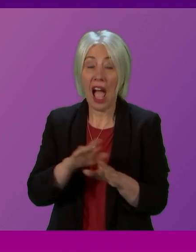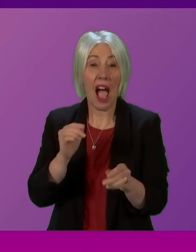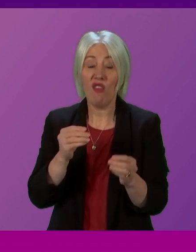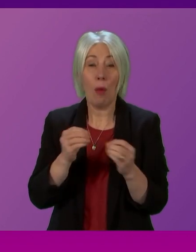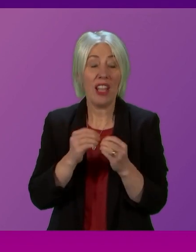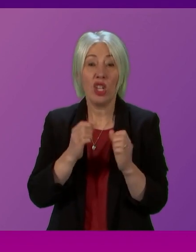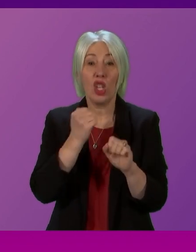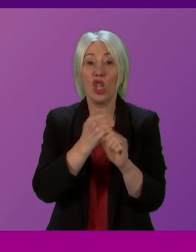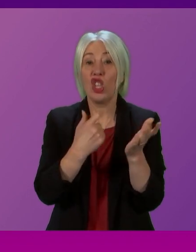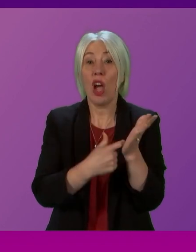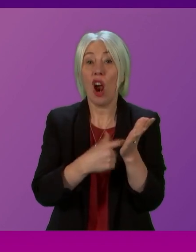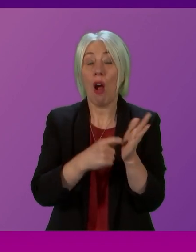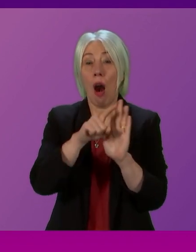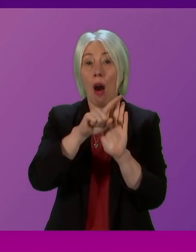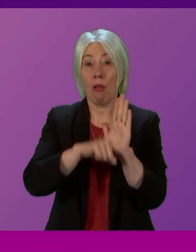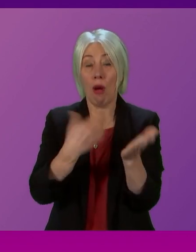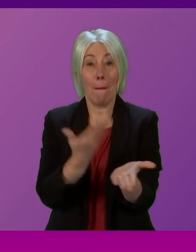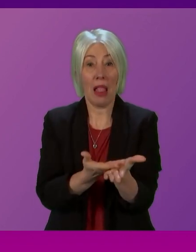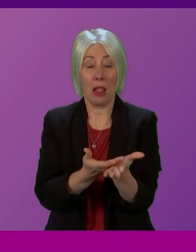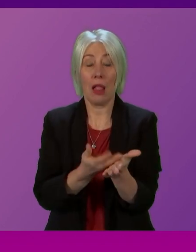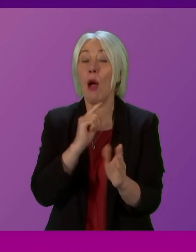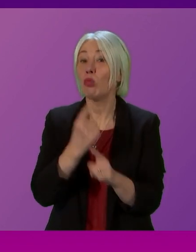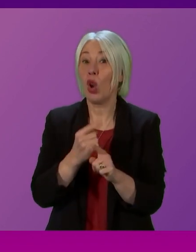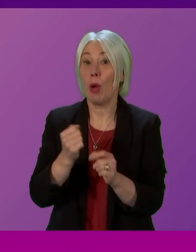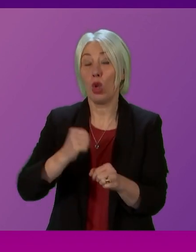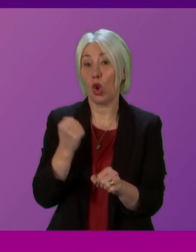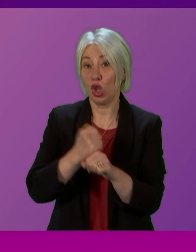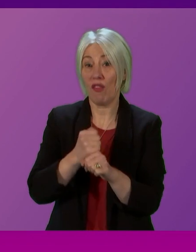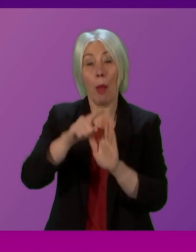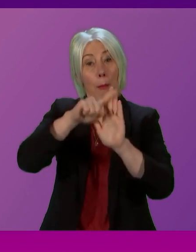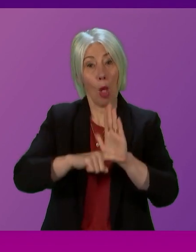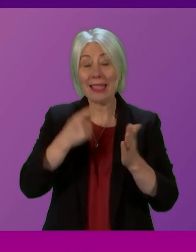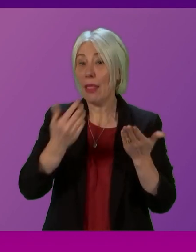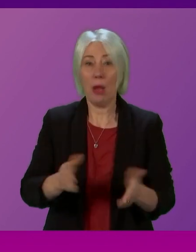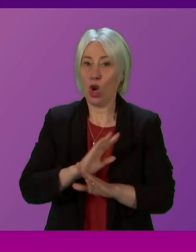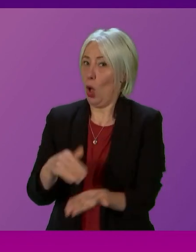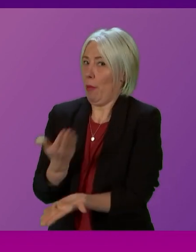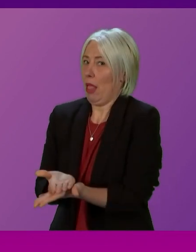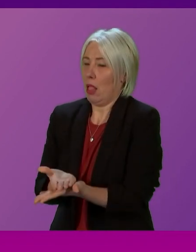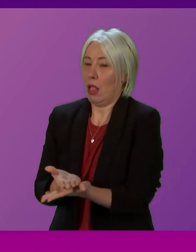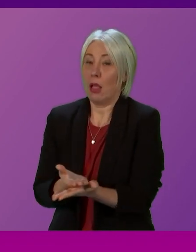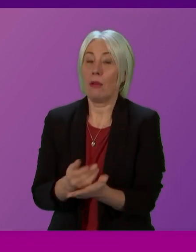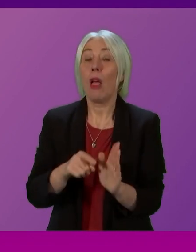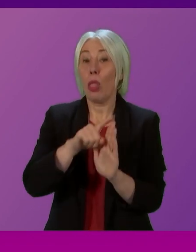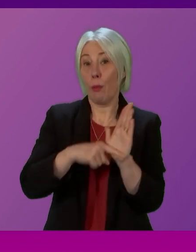Reform Bill at all. I am speaking about the current Scottish Government policy—I have it here—which states that